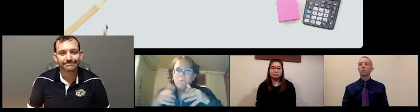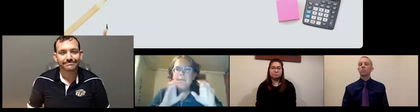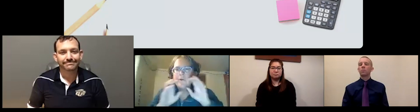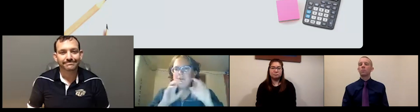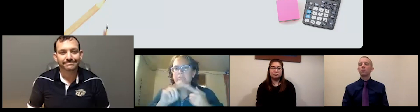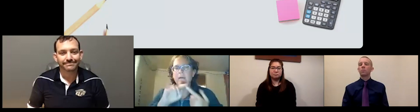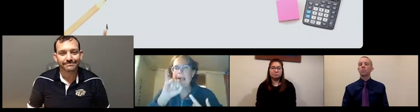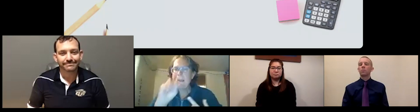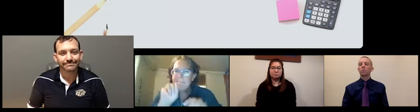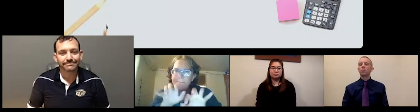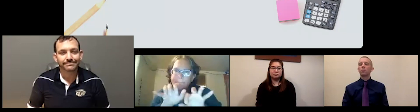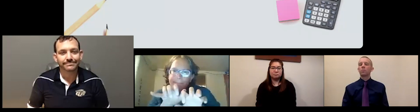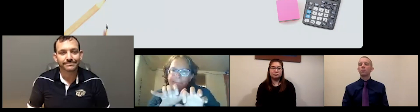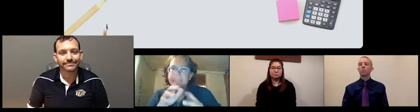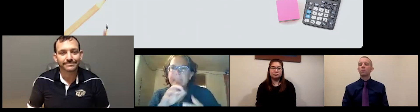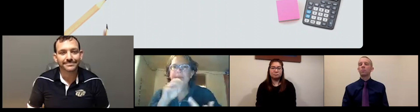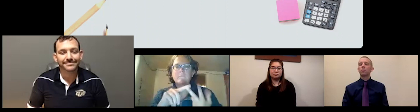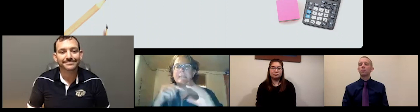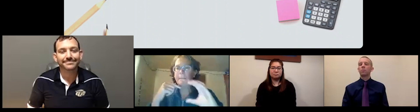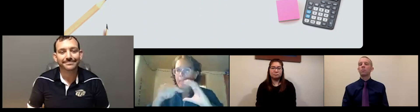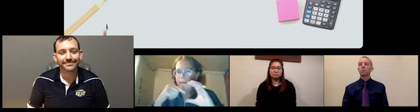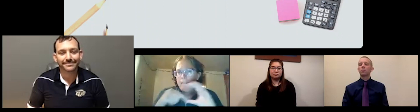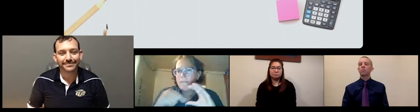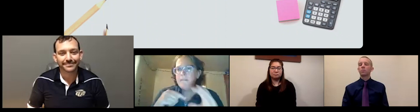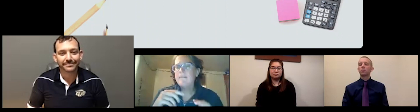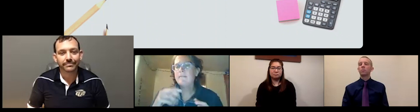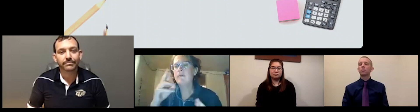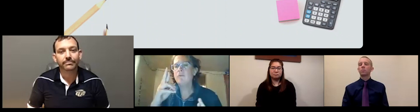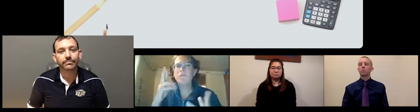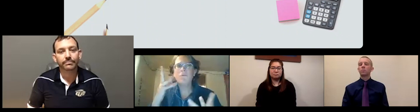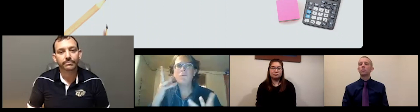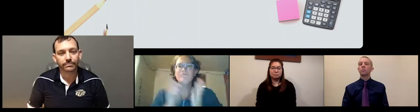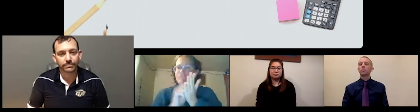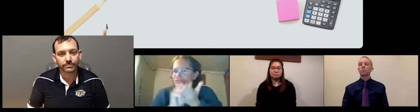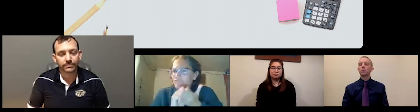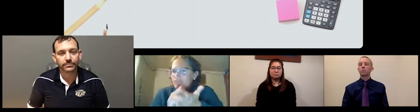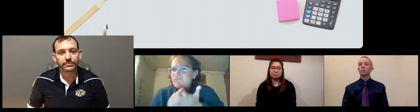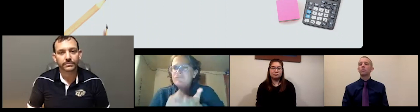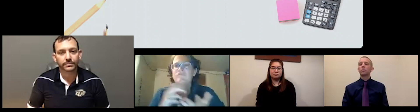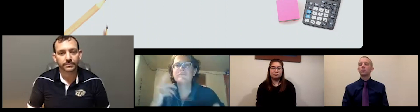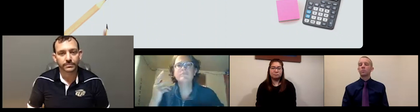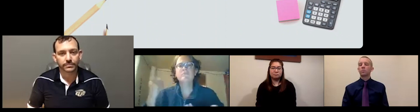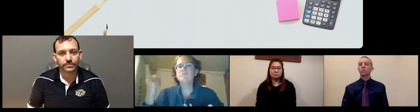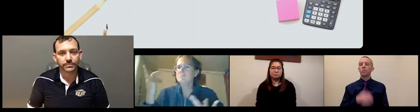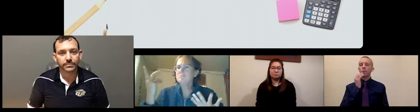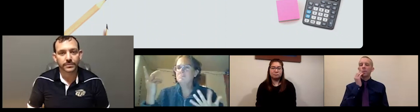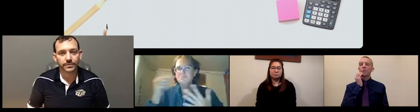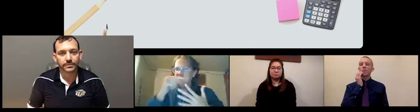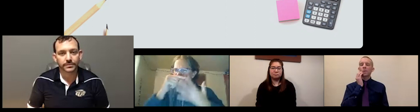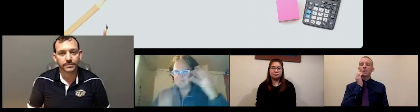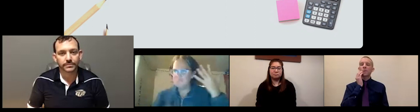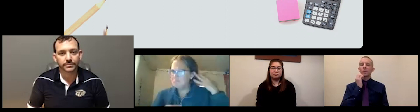of communication like IM, emails, or writing back and forth and so on.